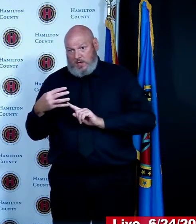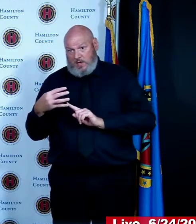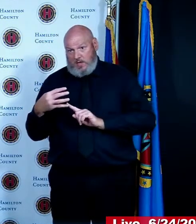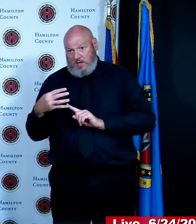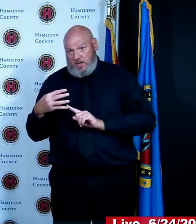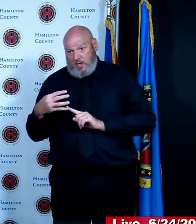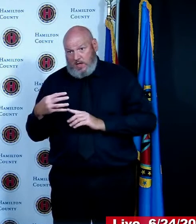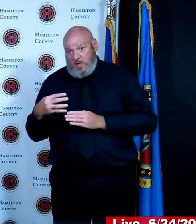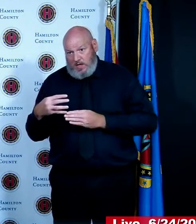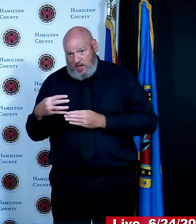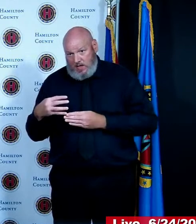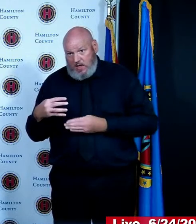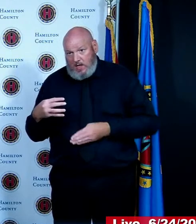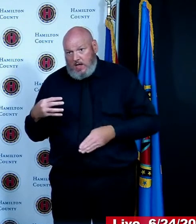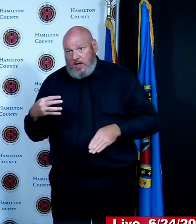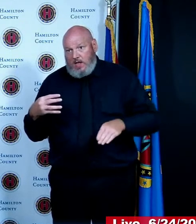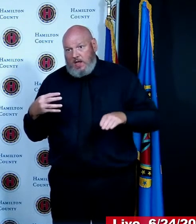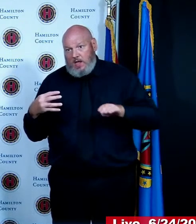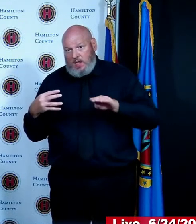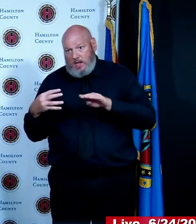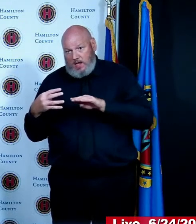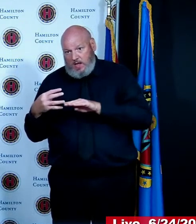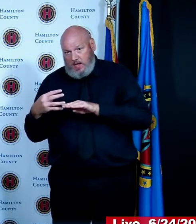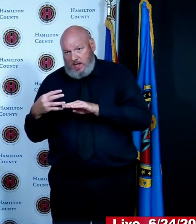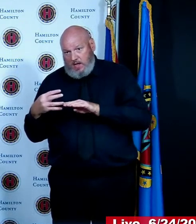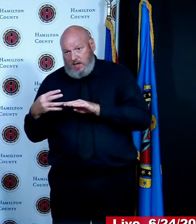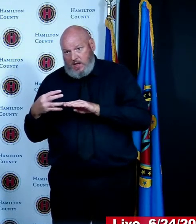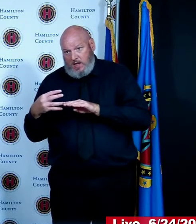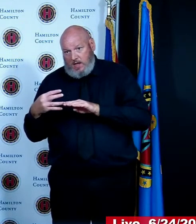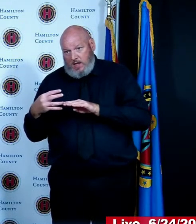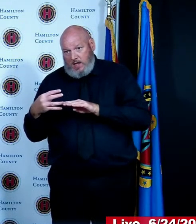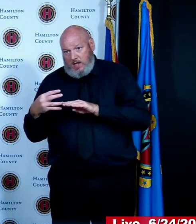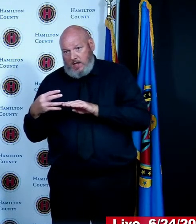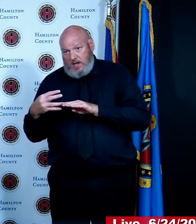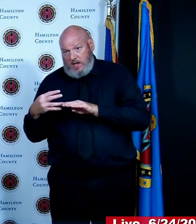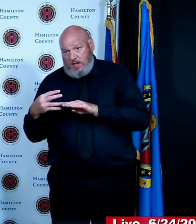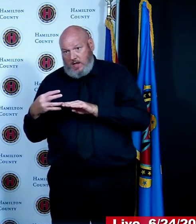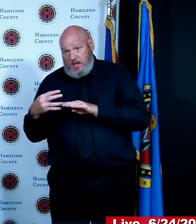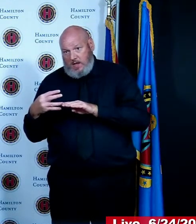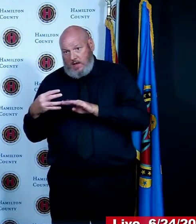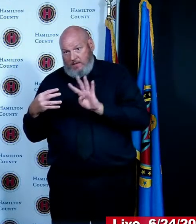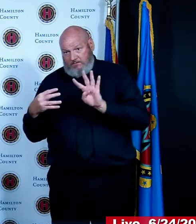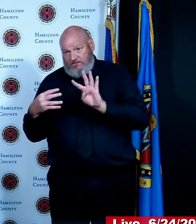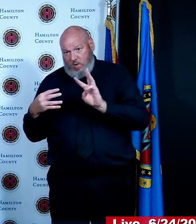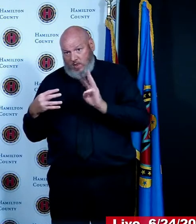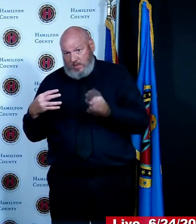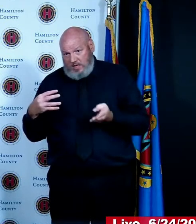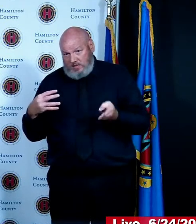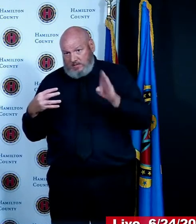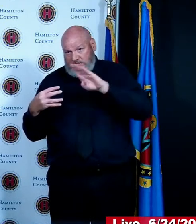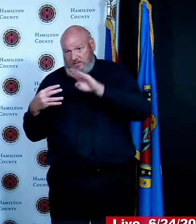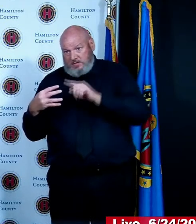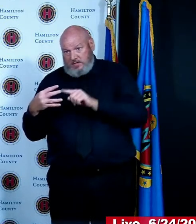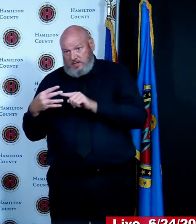always the change then we were down to 46 the next week we only had 33 it